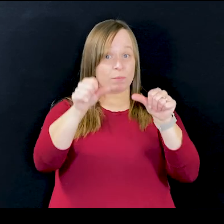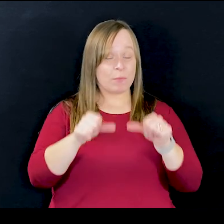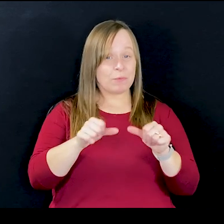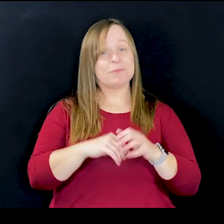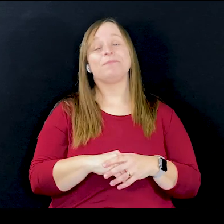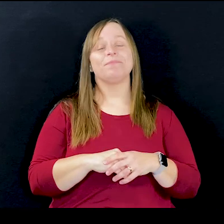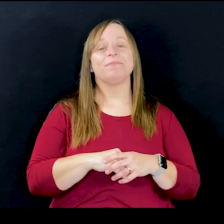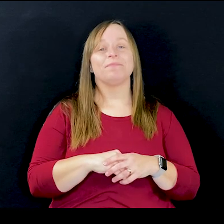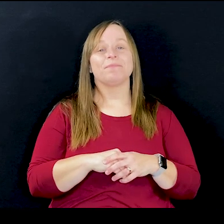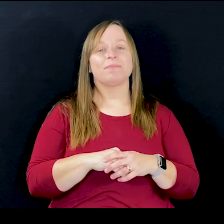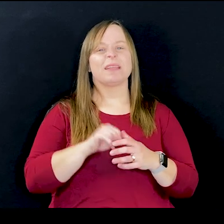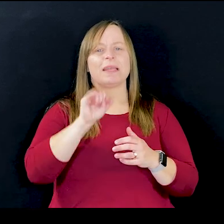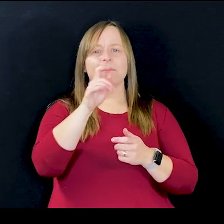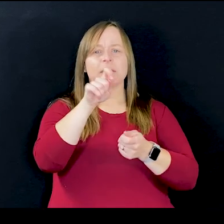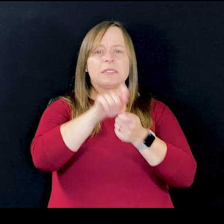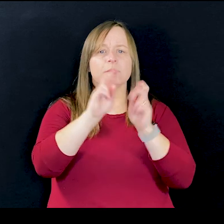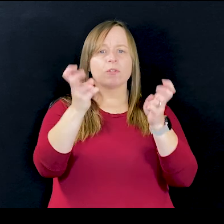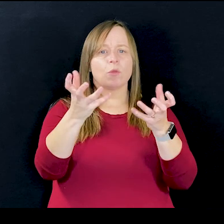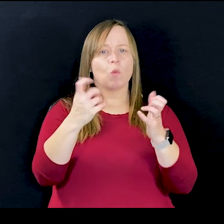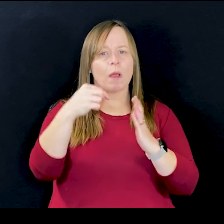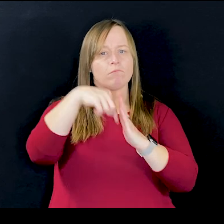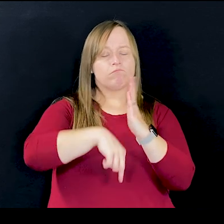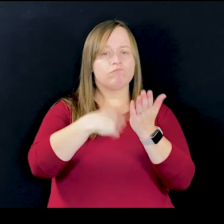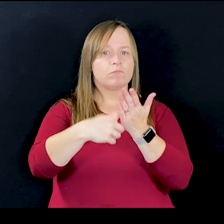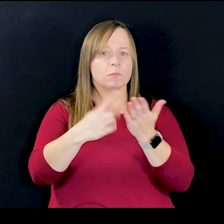and share this post. If there is a subject you would like